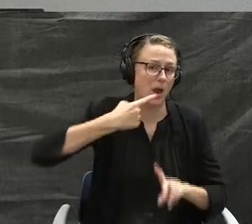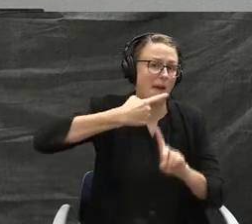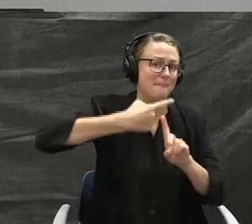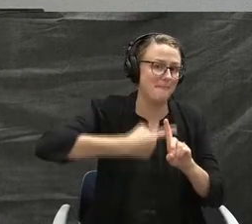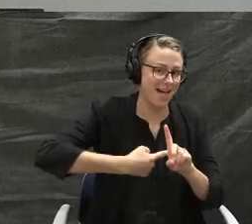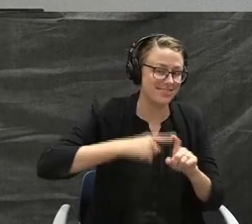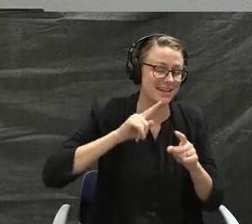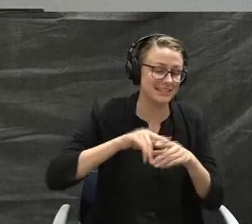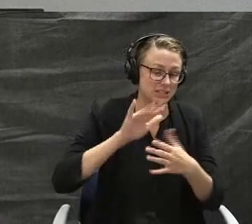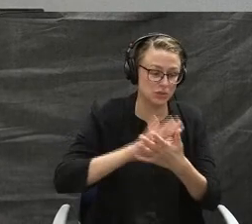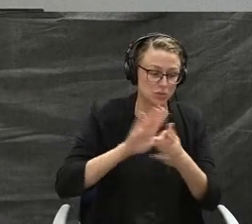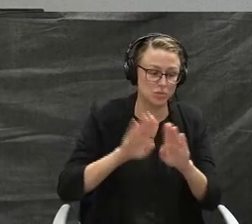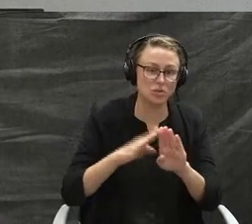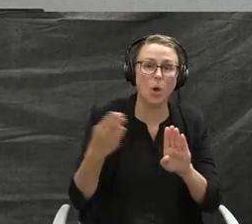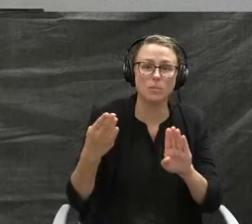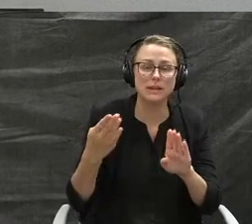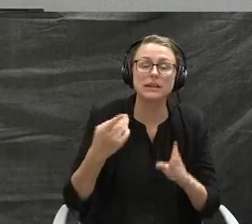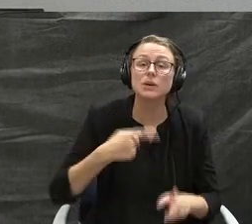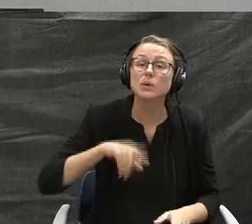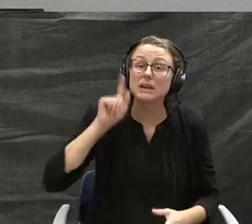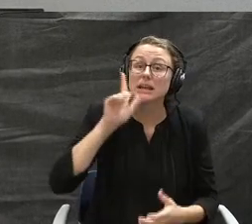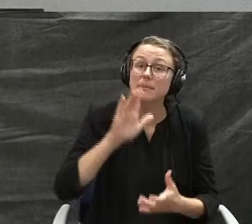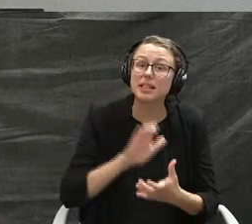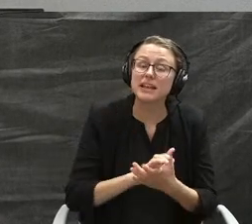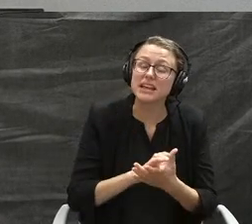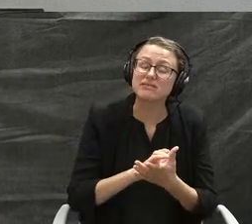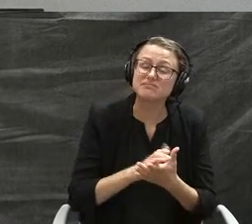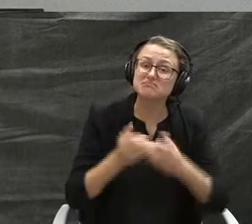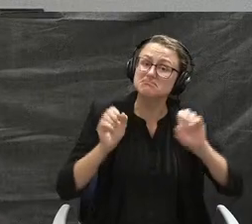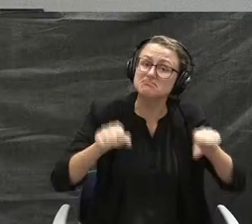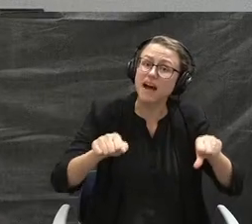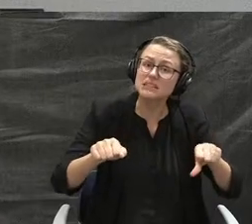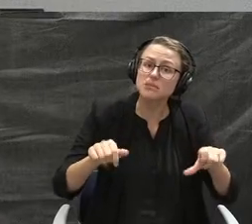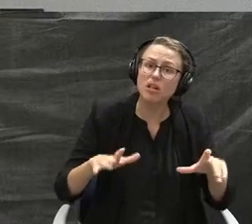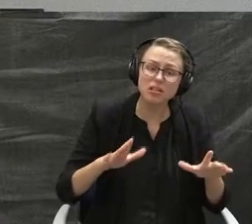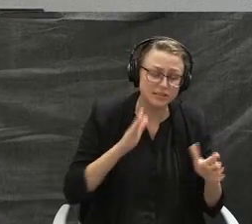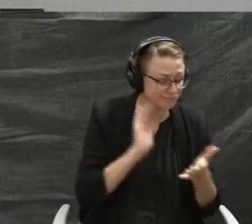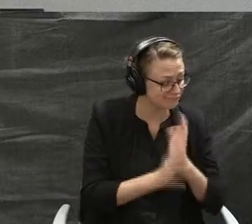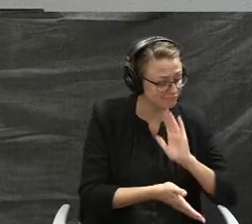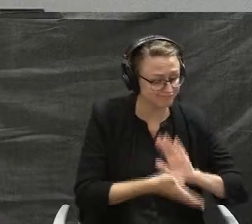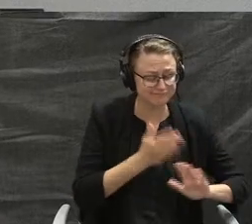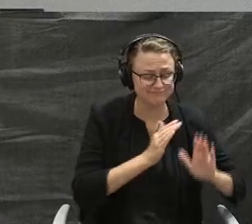We believe it's very doable to get it all done by the time school scheduled to start.